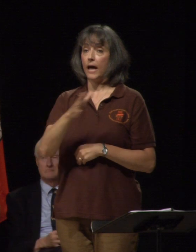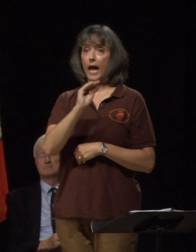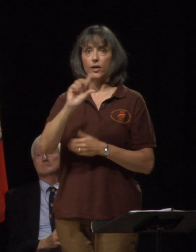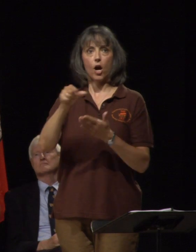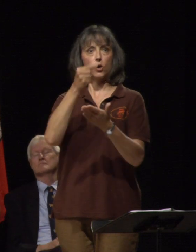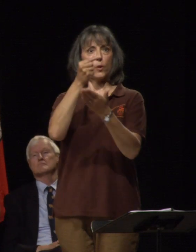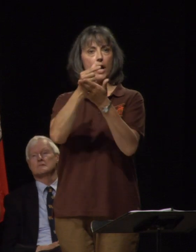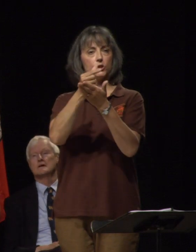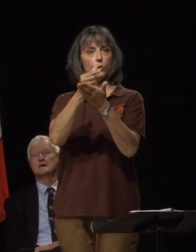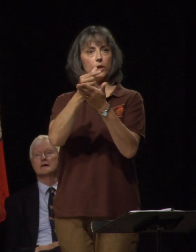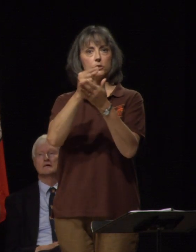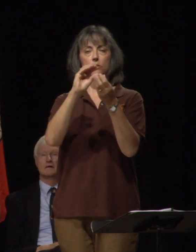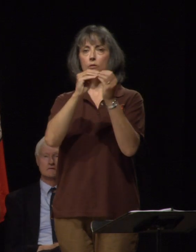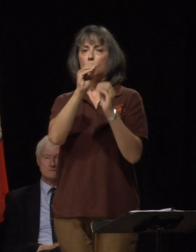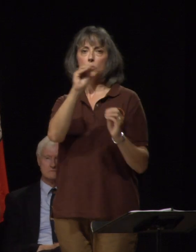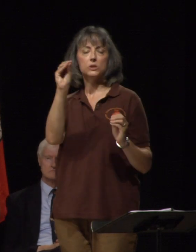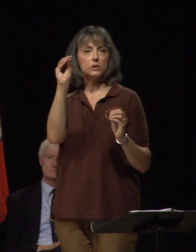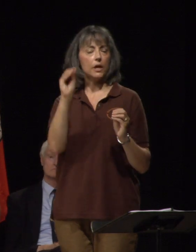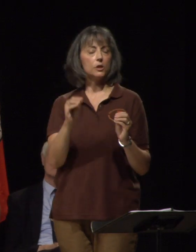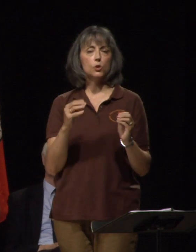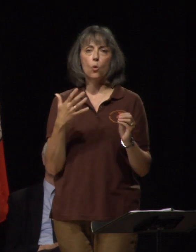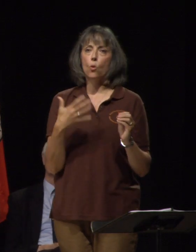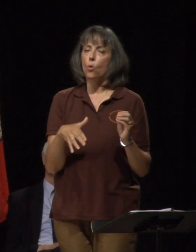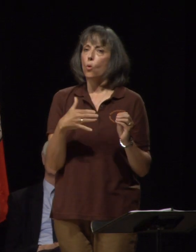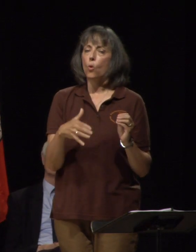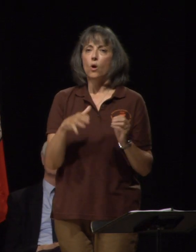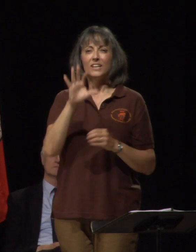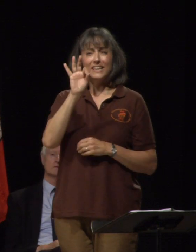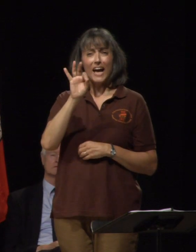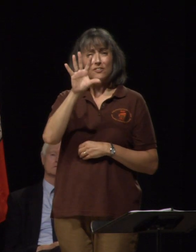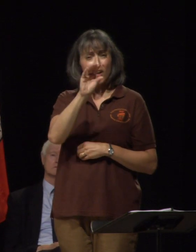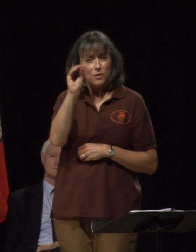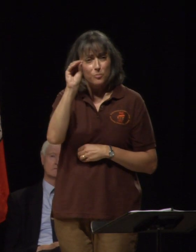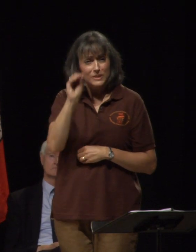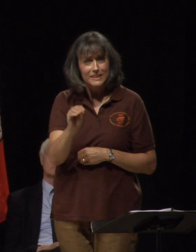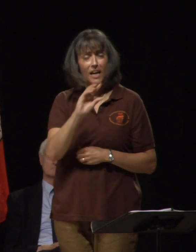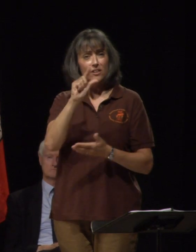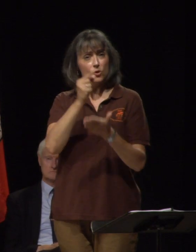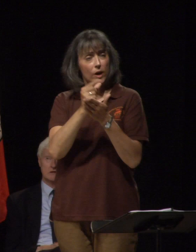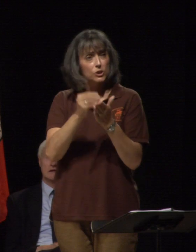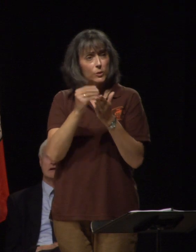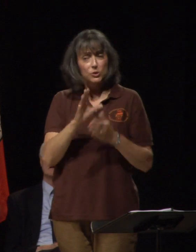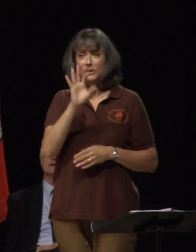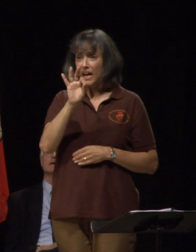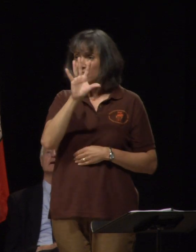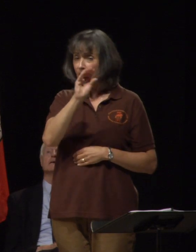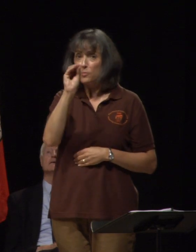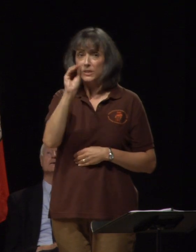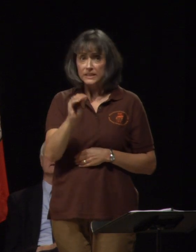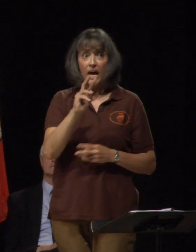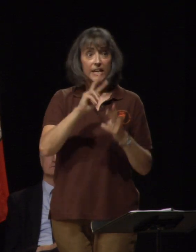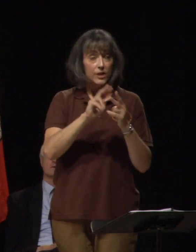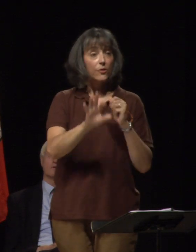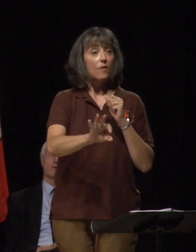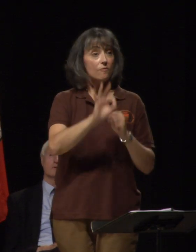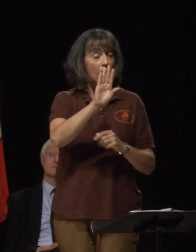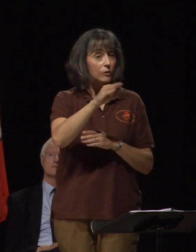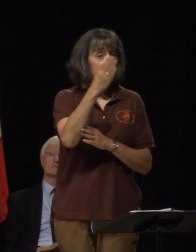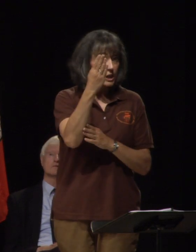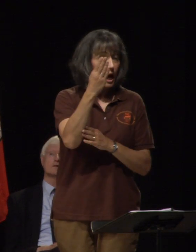PERFORMANCE, A WHOPPING 95% OF OUR GRADUATING STUDENTS EITHER GOT A JOB OR WENT ON TO THE